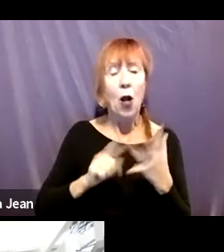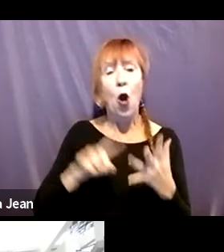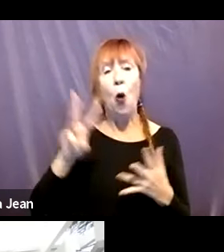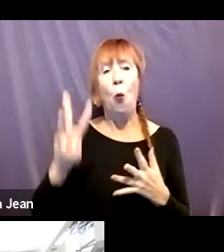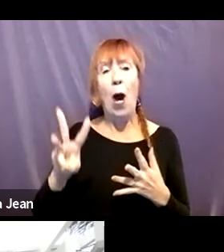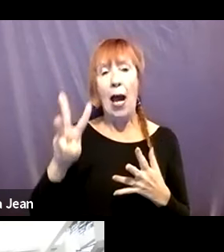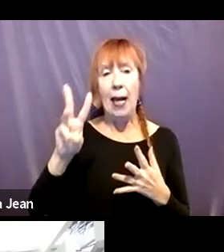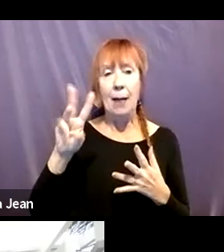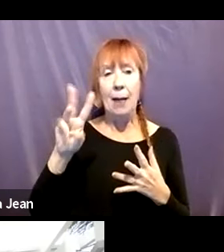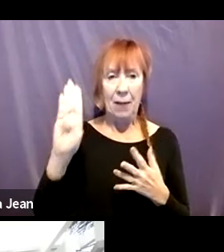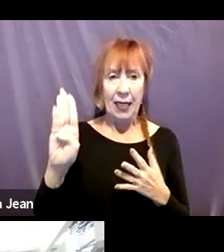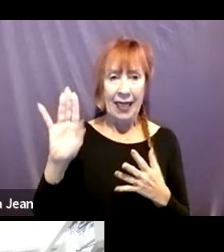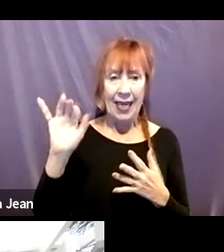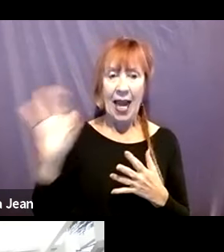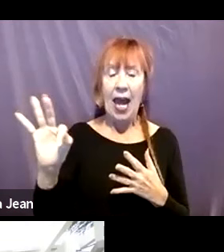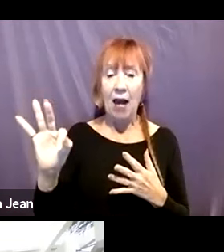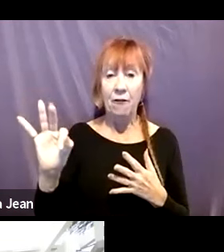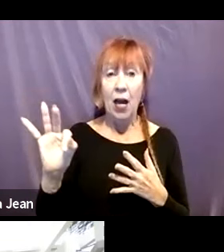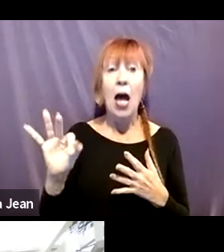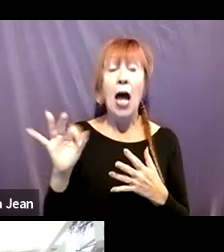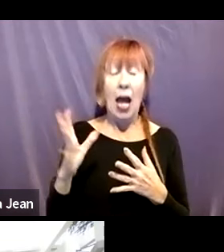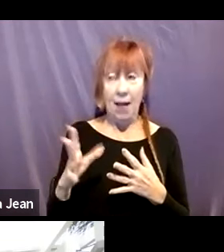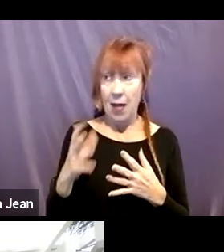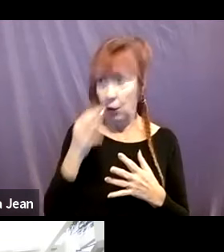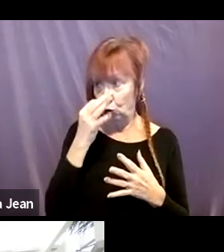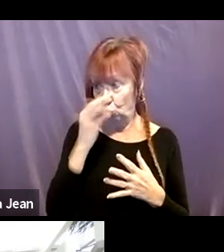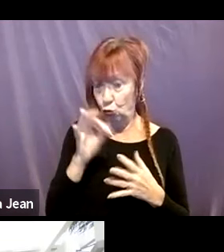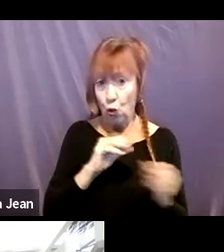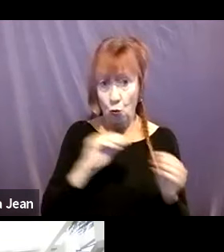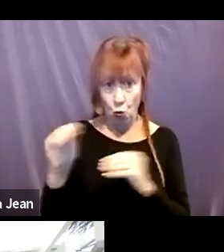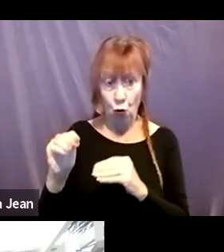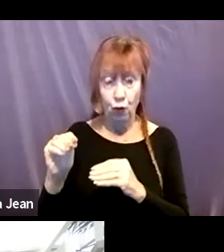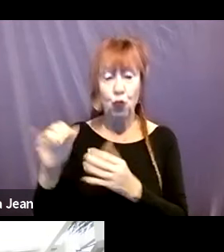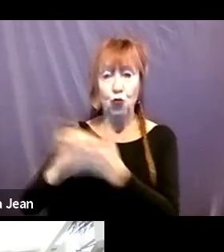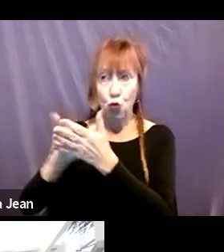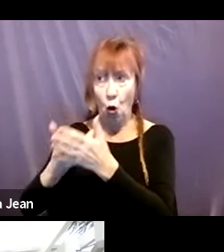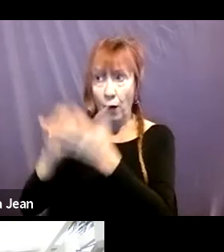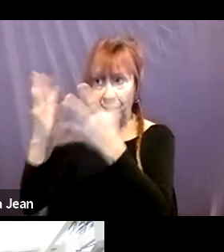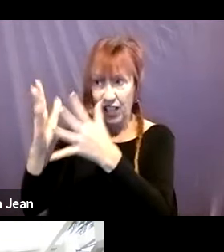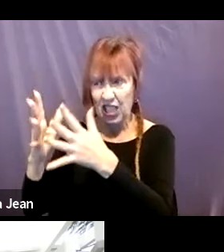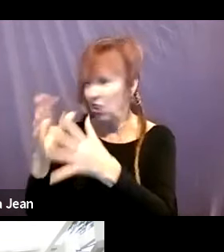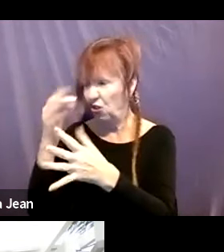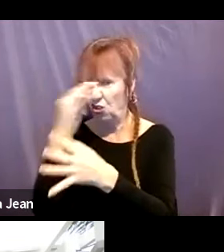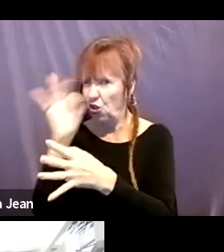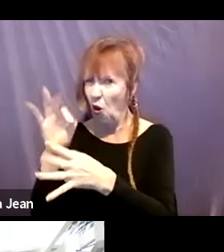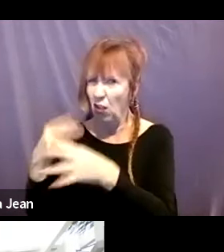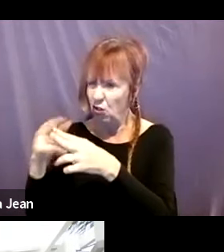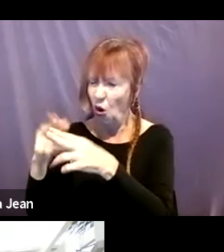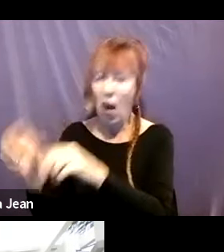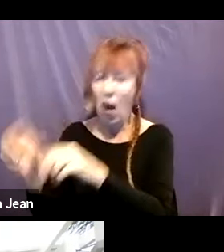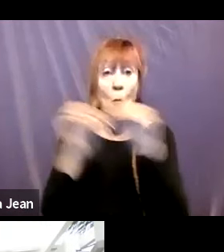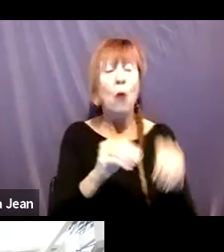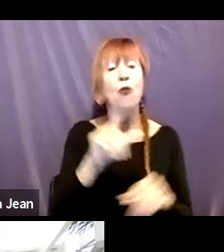Shortly after leaving, after moving to New York, I moved to LA, where I started writing talk shows,